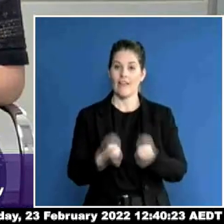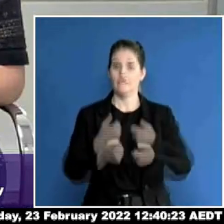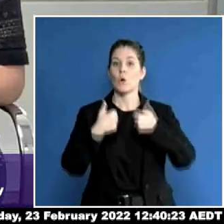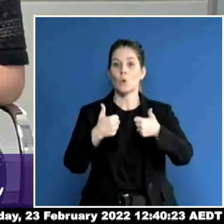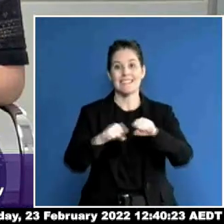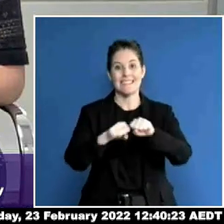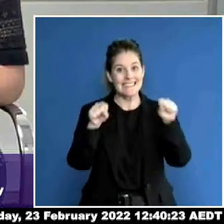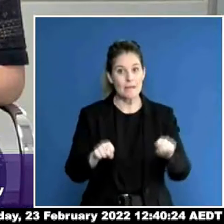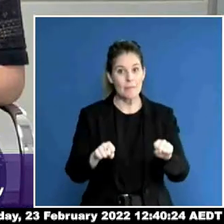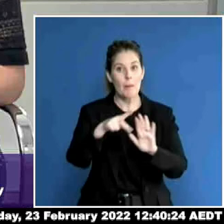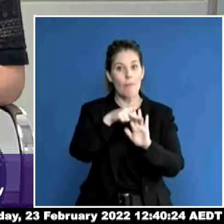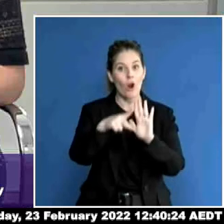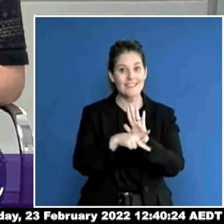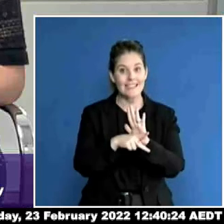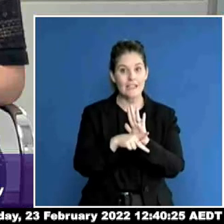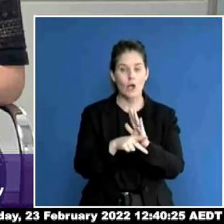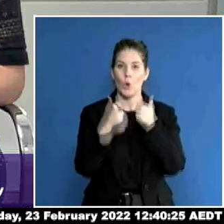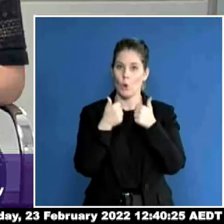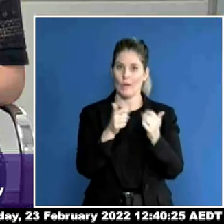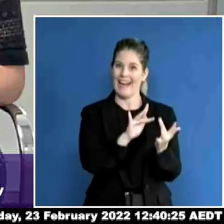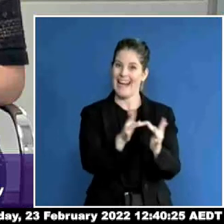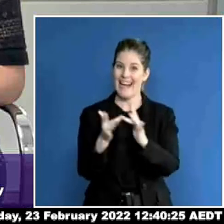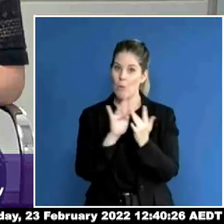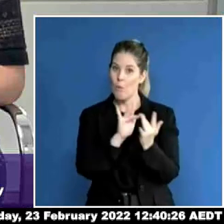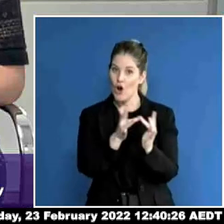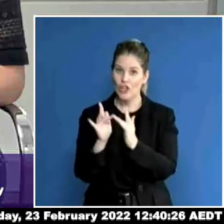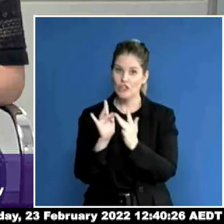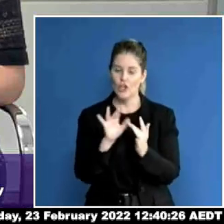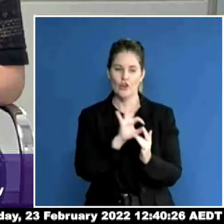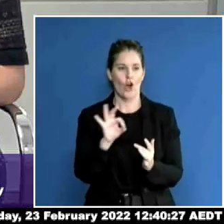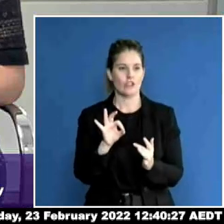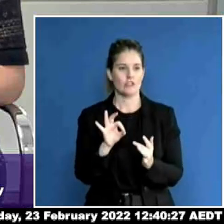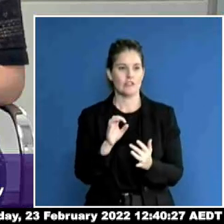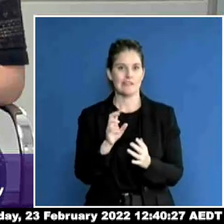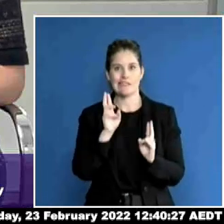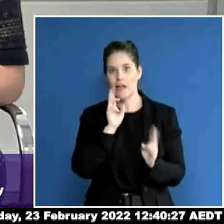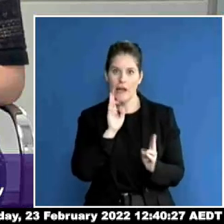beyond just the standards. They are holding themselves to account on all the industries that they have